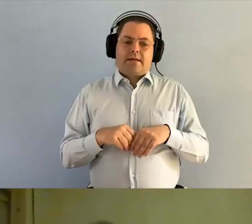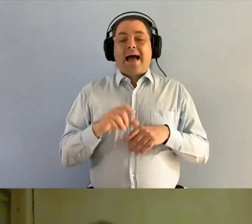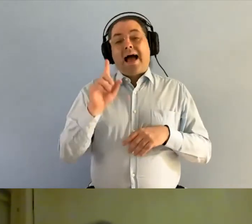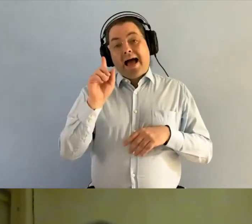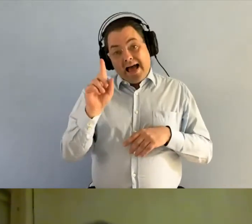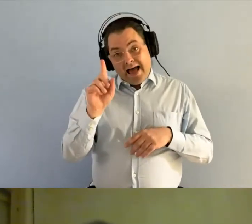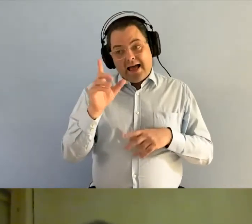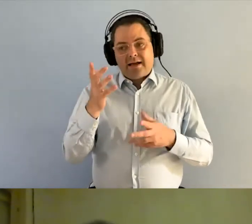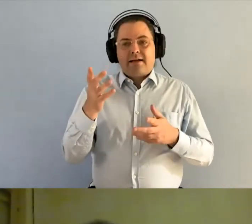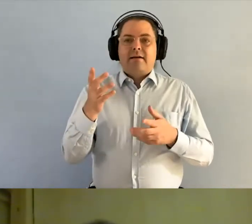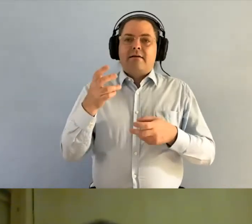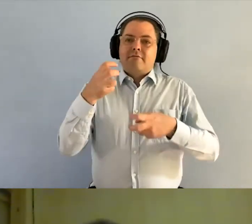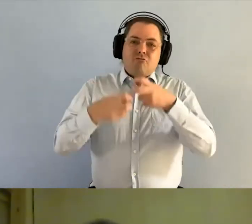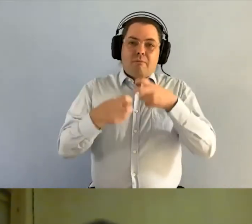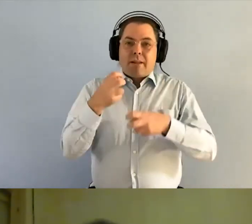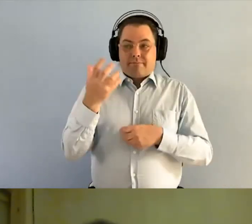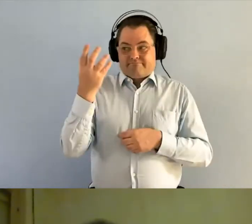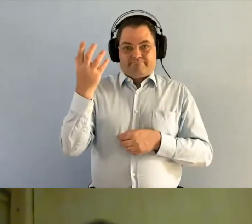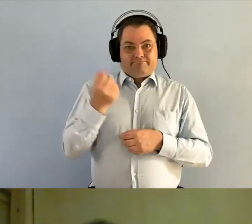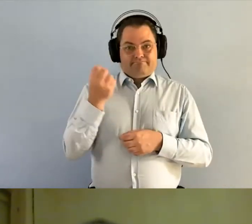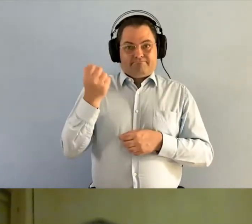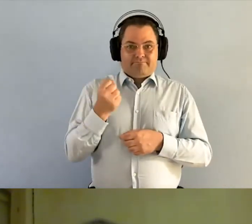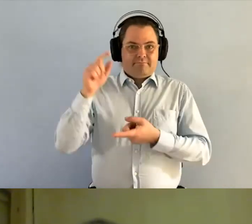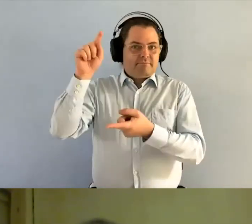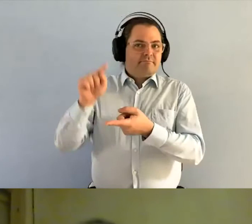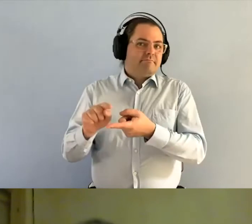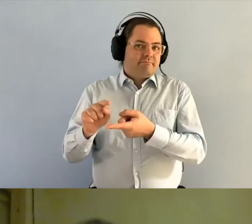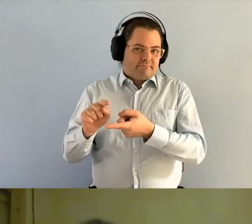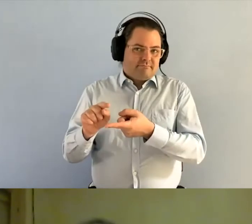measures as precautionary measures. However, these procedure